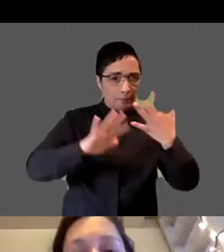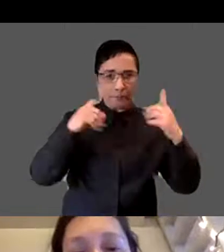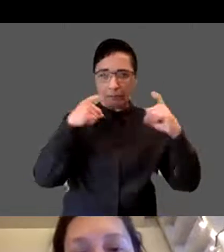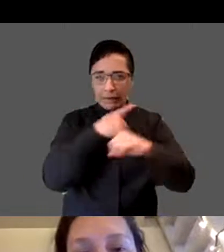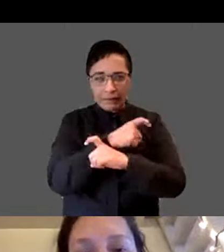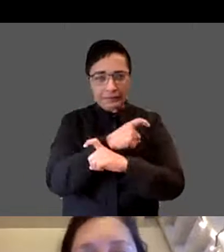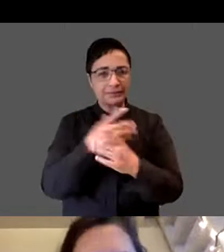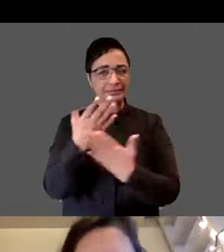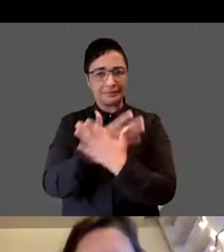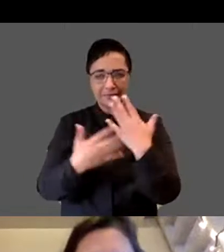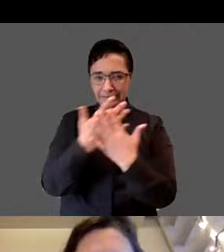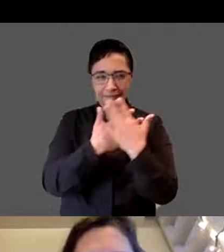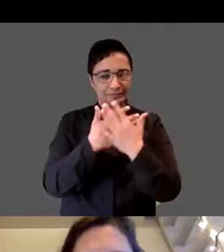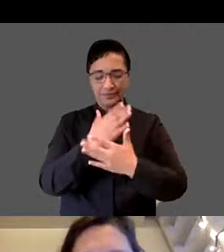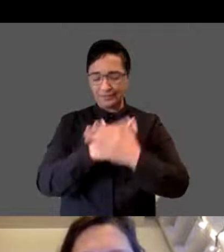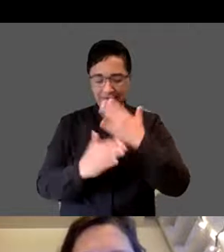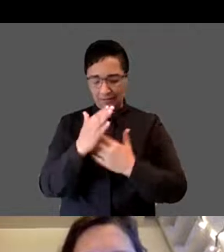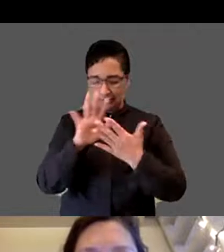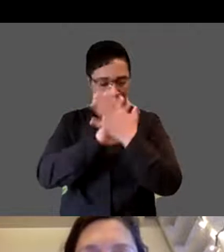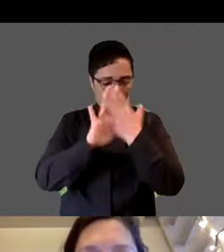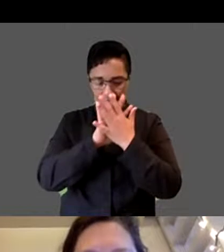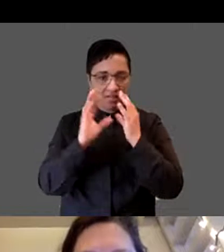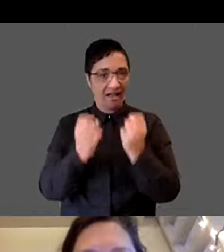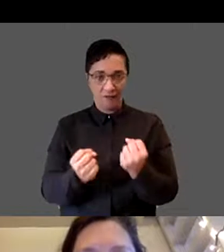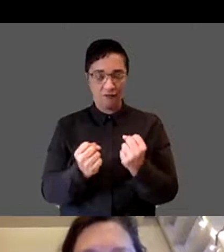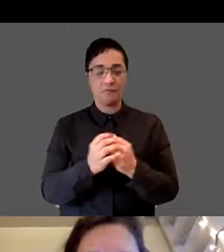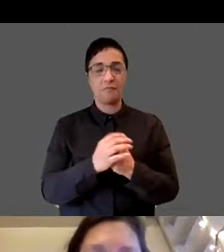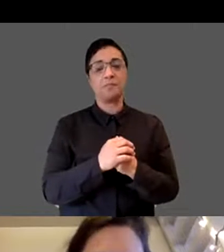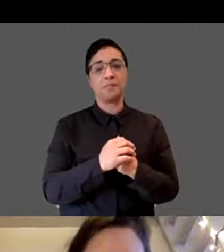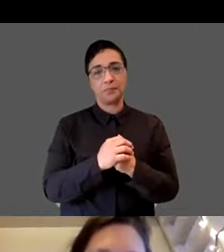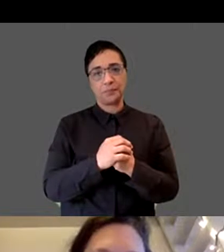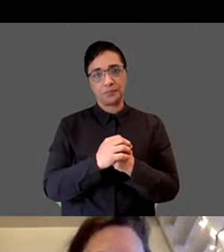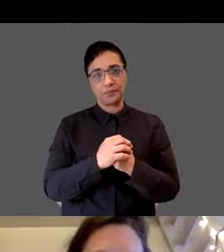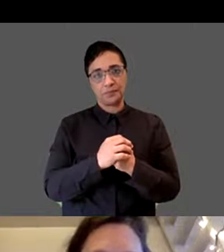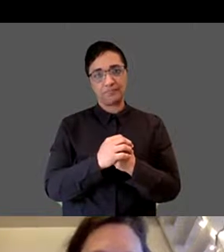So, I think that, perhaps, is what that question is referring to.